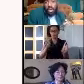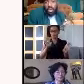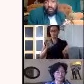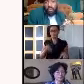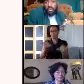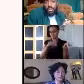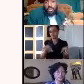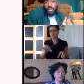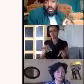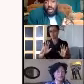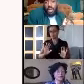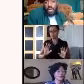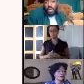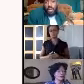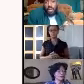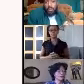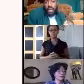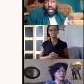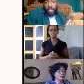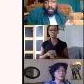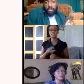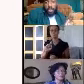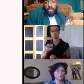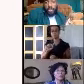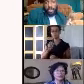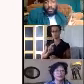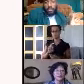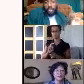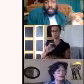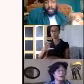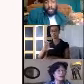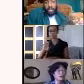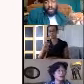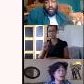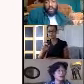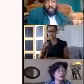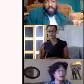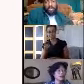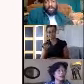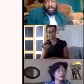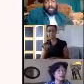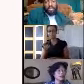Cesar is asking, “What can an anti-racist organization do to be sustainable in an environment